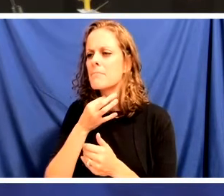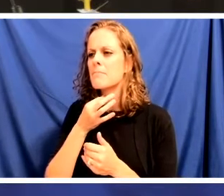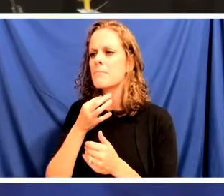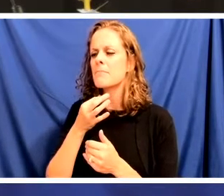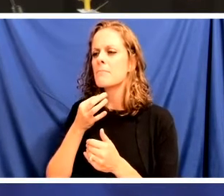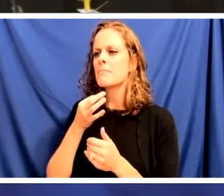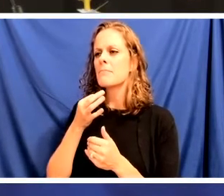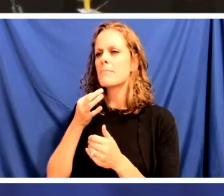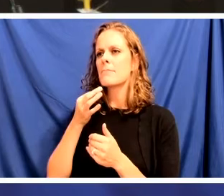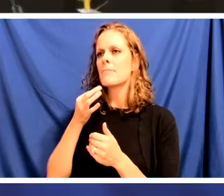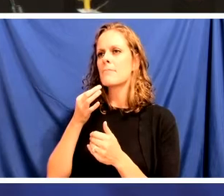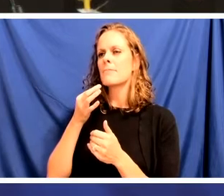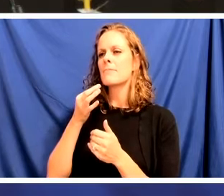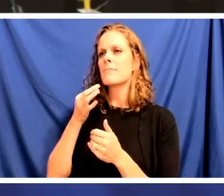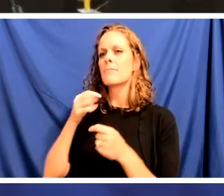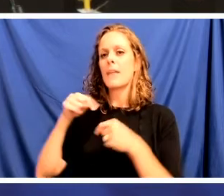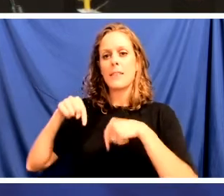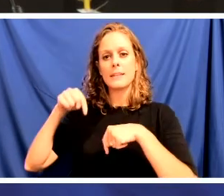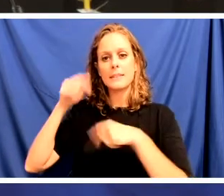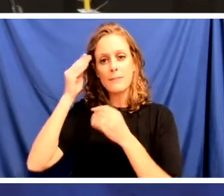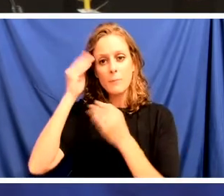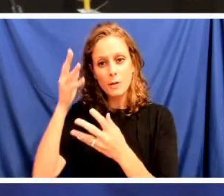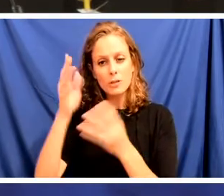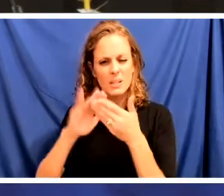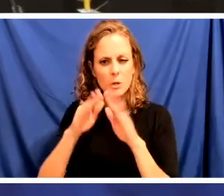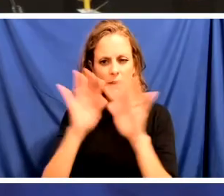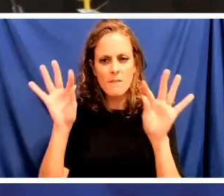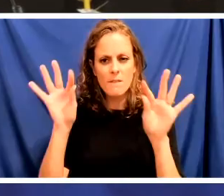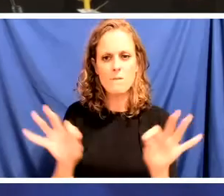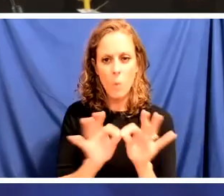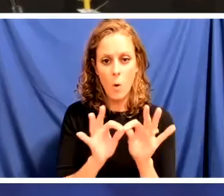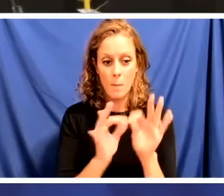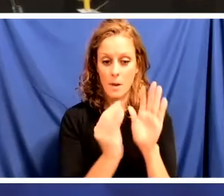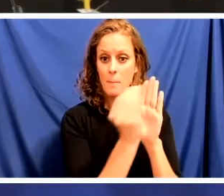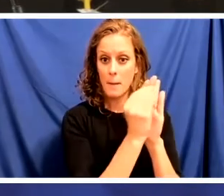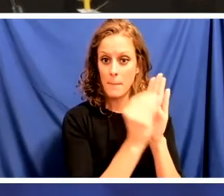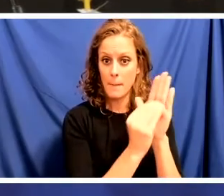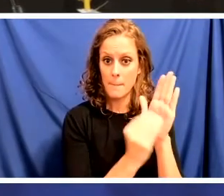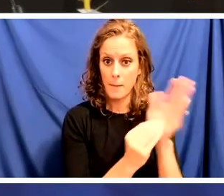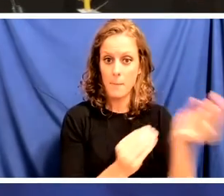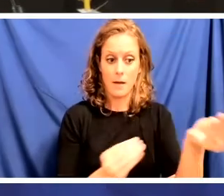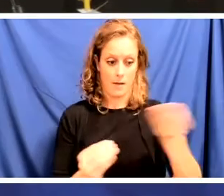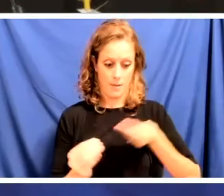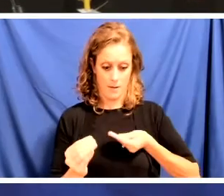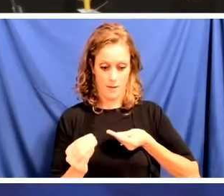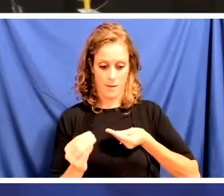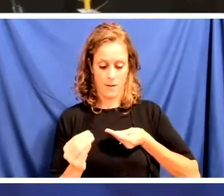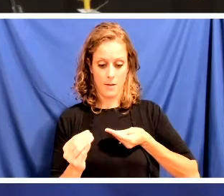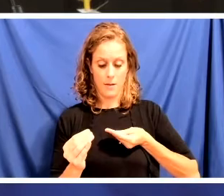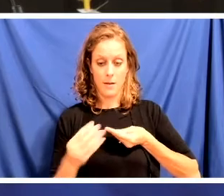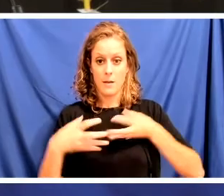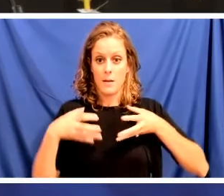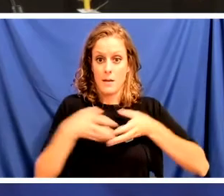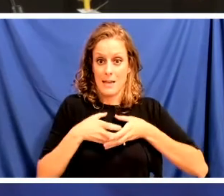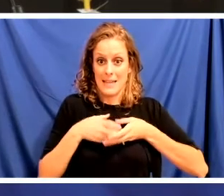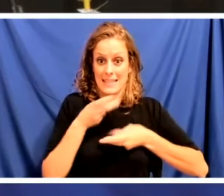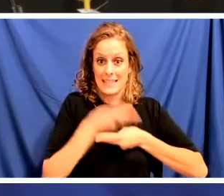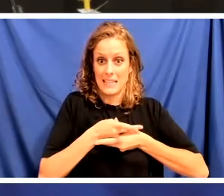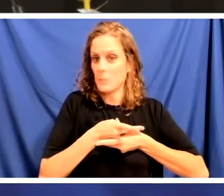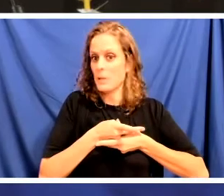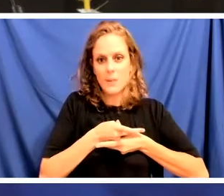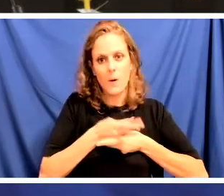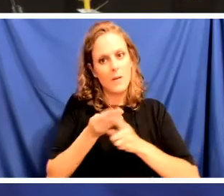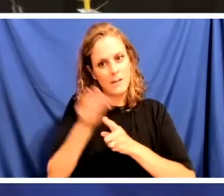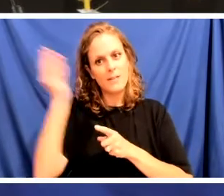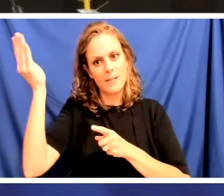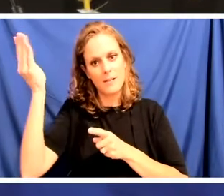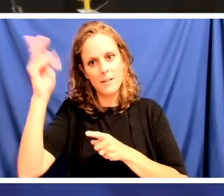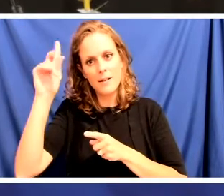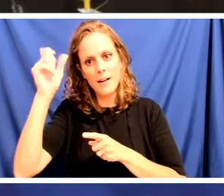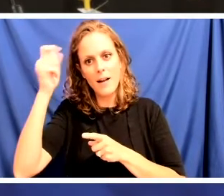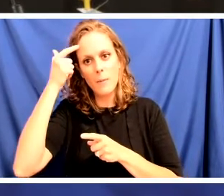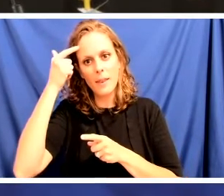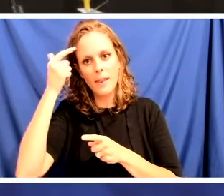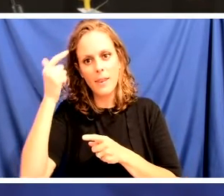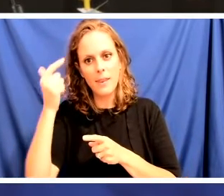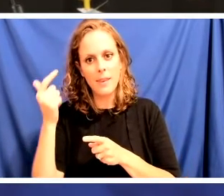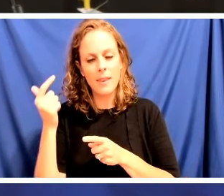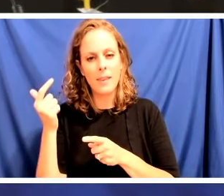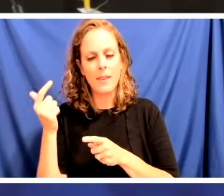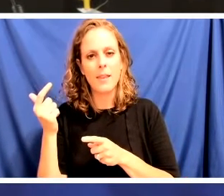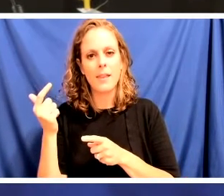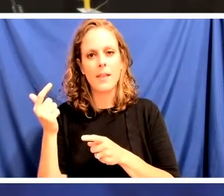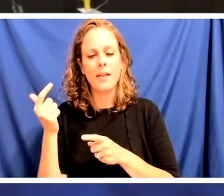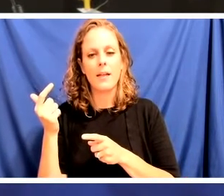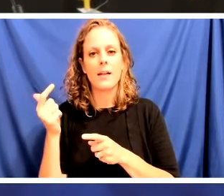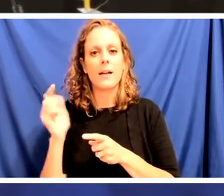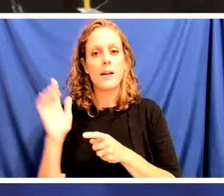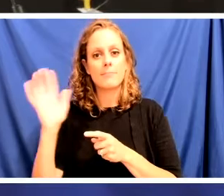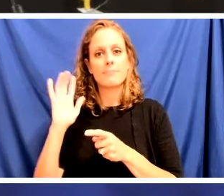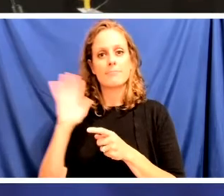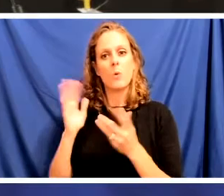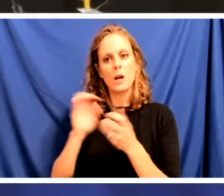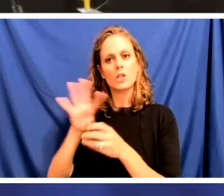SacGov: And that was very helpful in fact to conclude at the time to redraw the district one boundary to include overland Park, because we were finding that there there happened to be a.